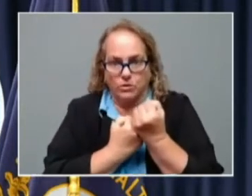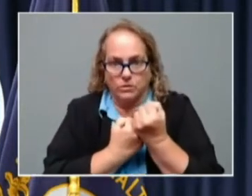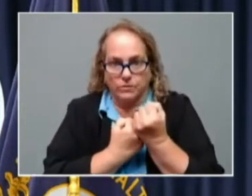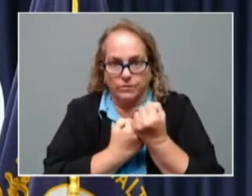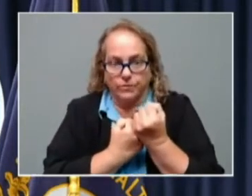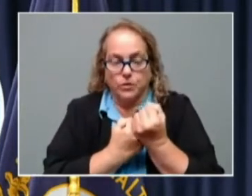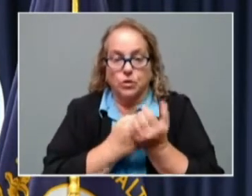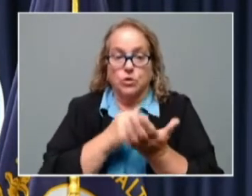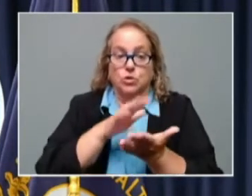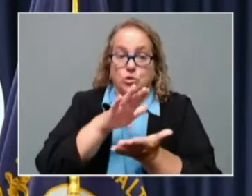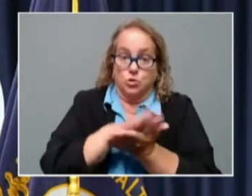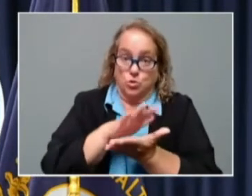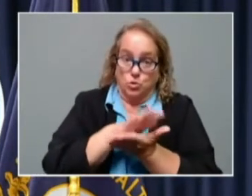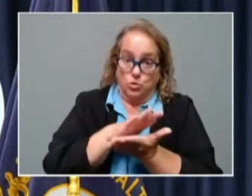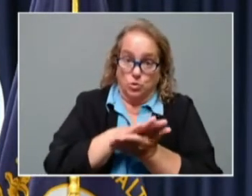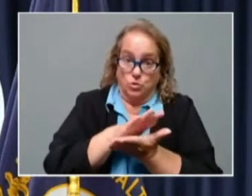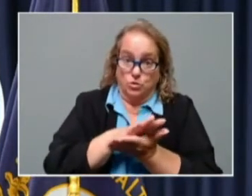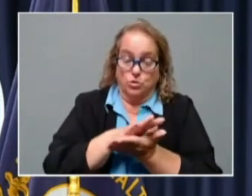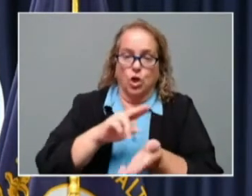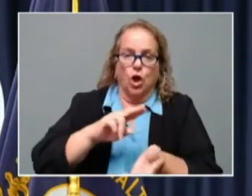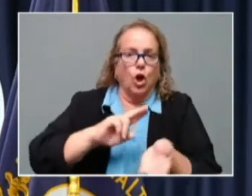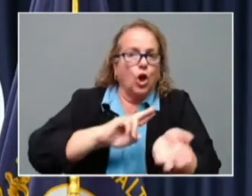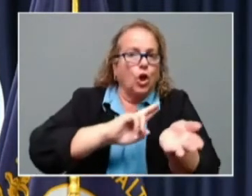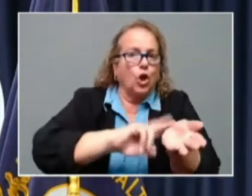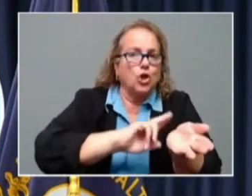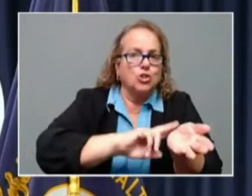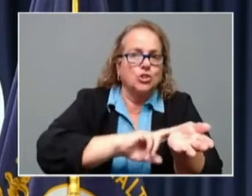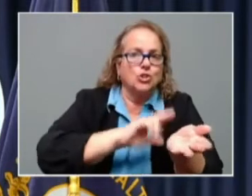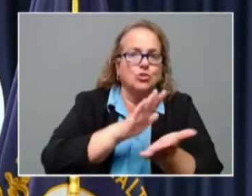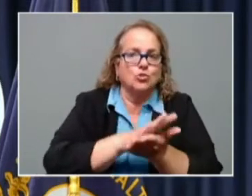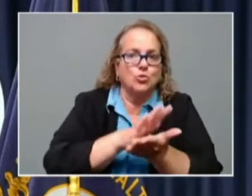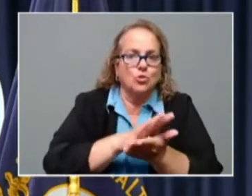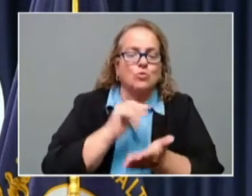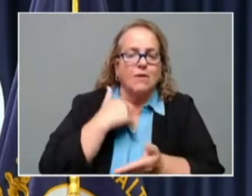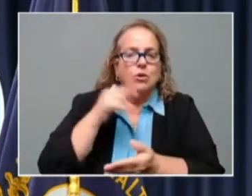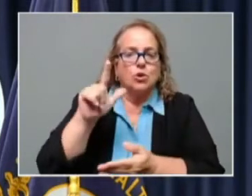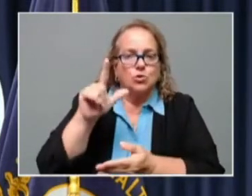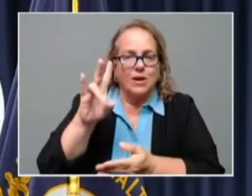These are nursing schools. We also have 27 hospitals receiving support from